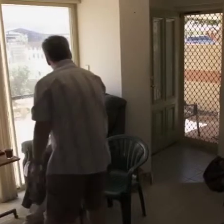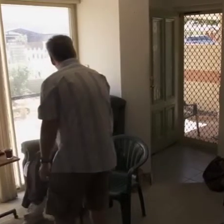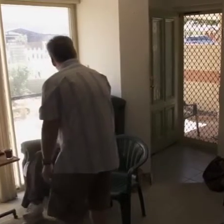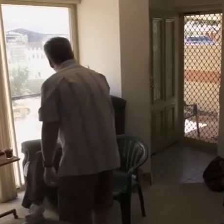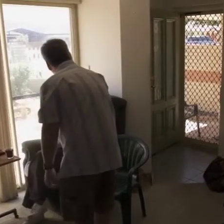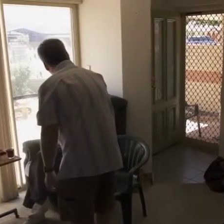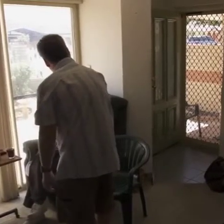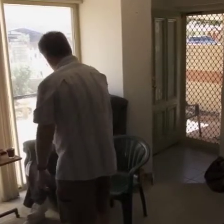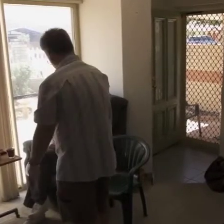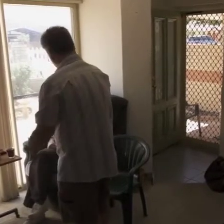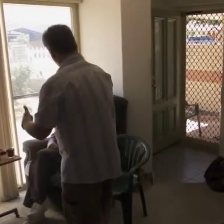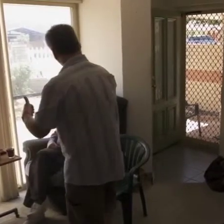OK. Good.